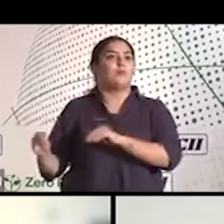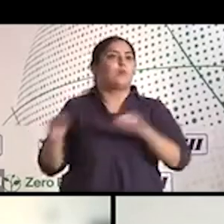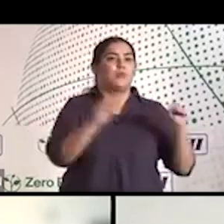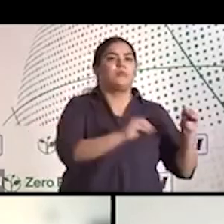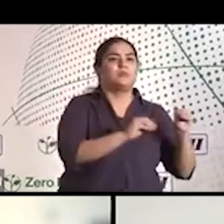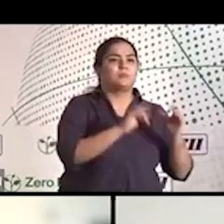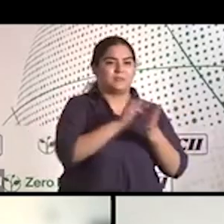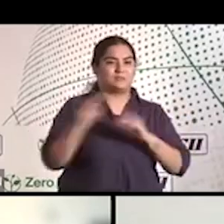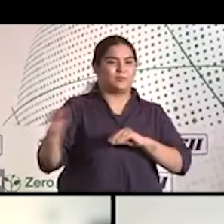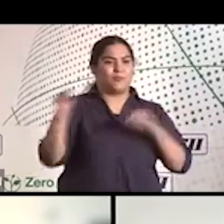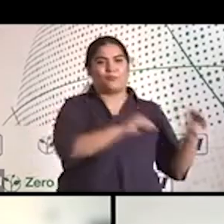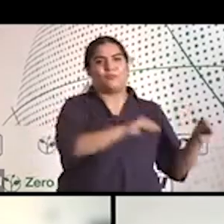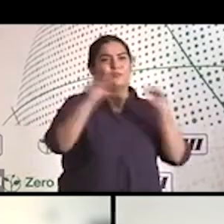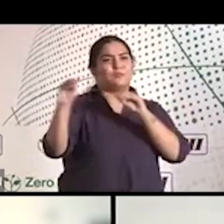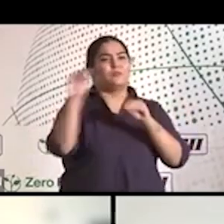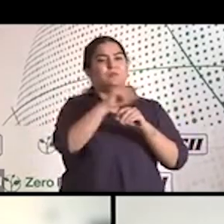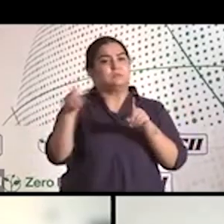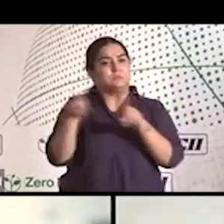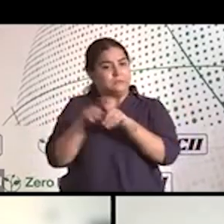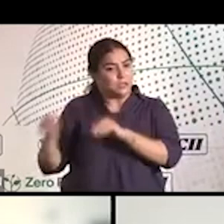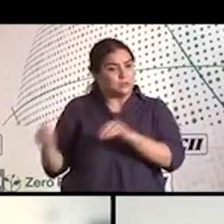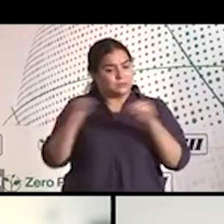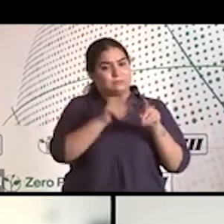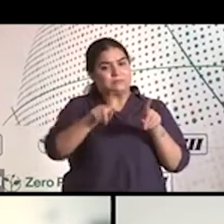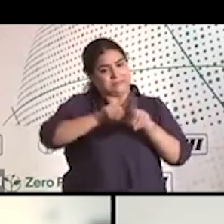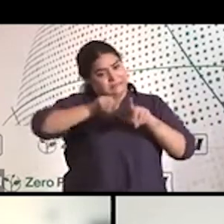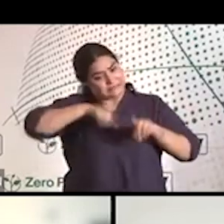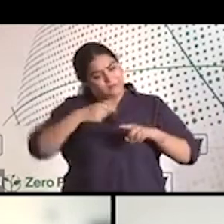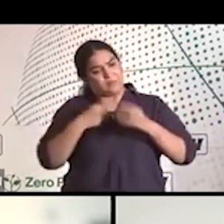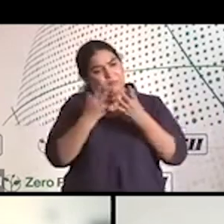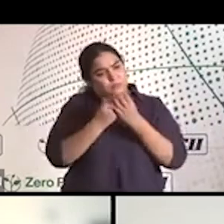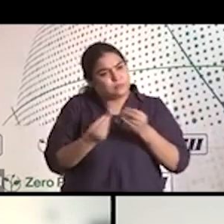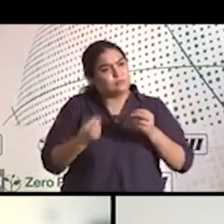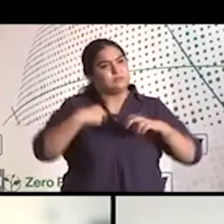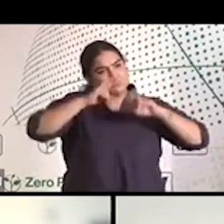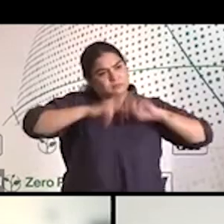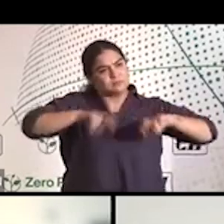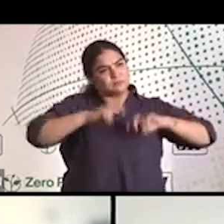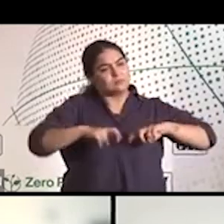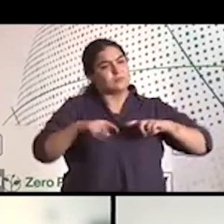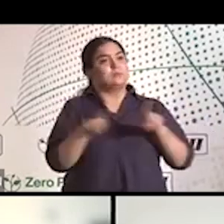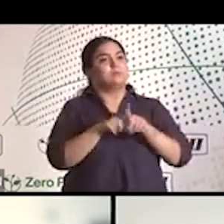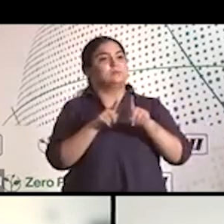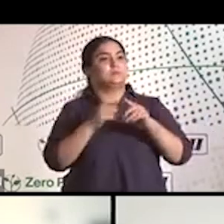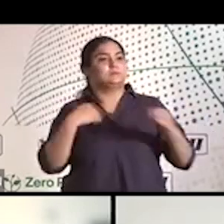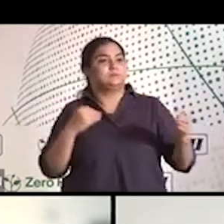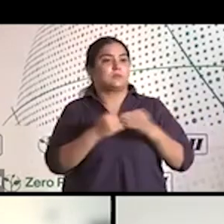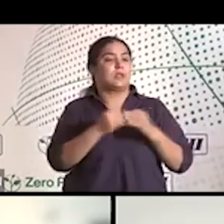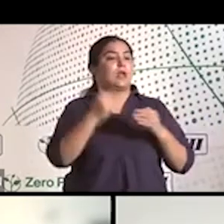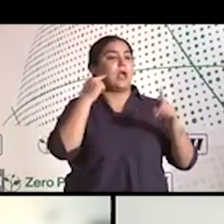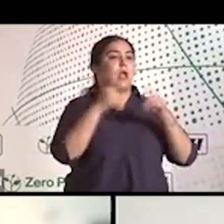We are trying to find out a solution. What we have done is that we have partnered with i.t mumbai.